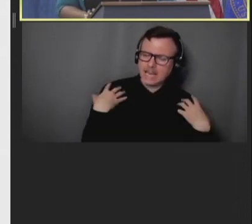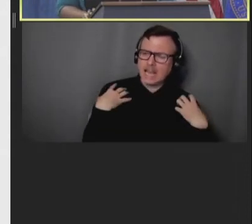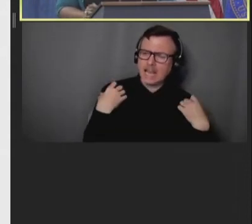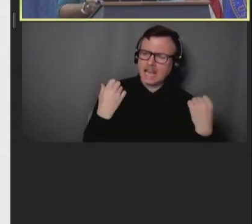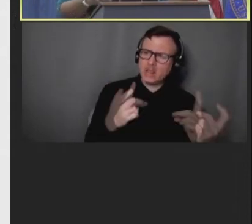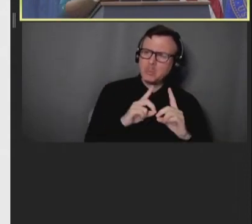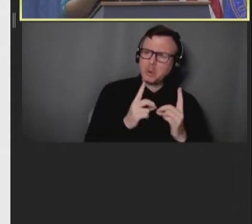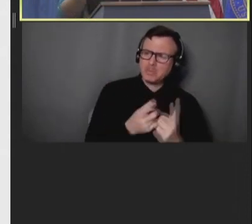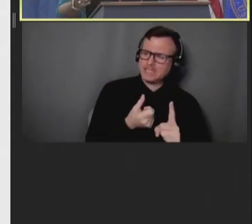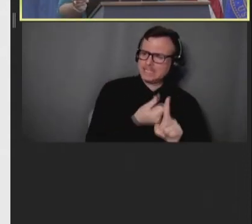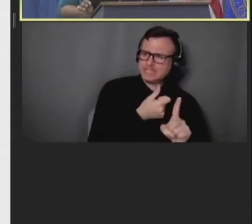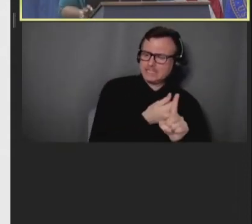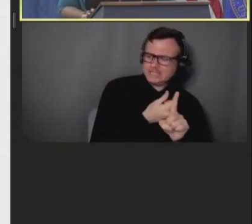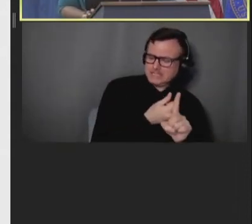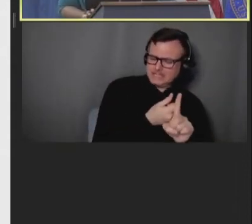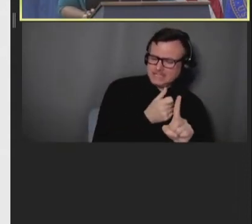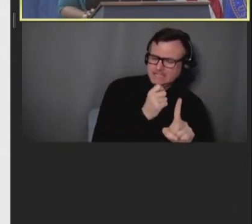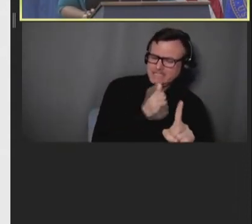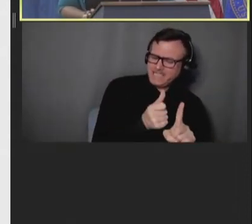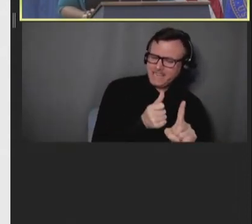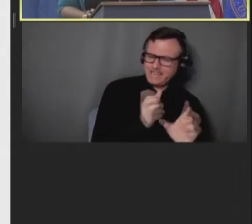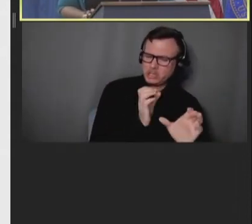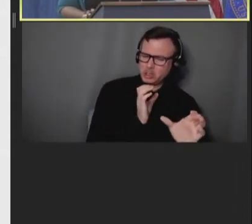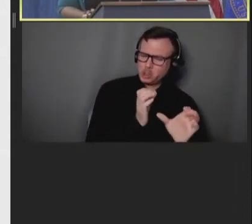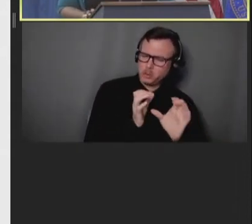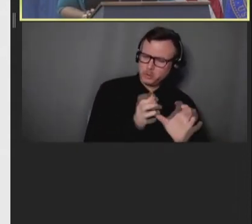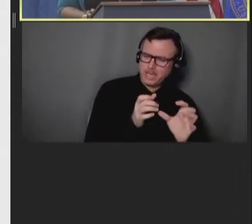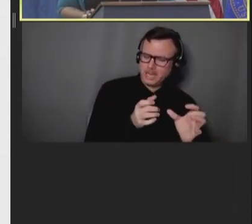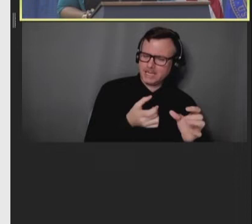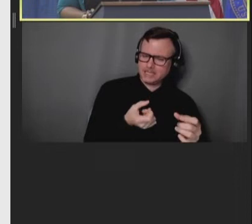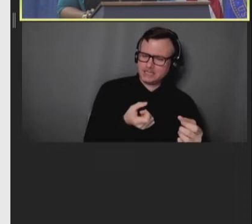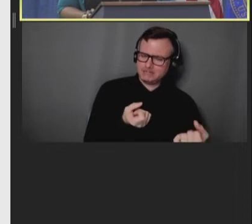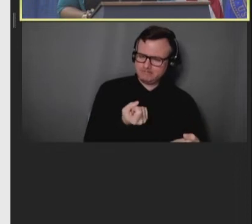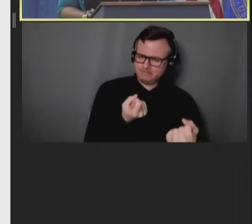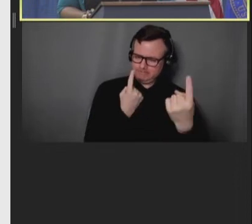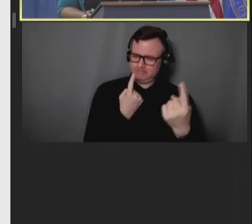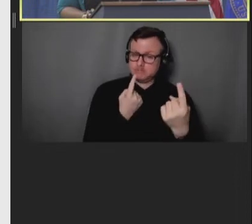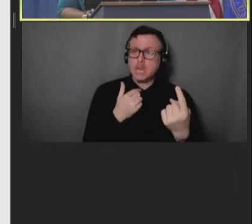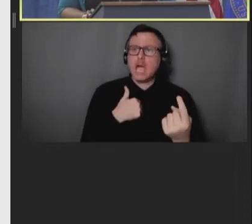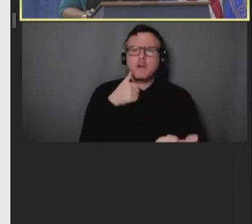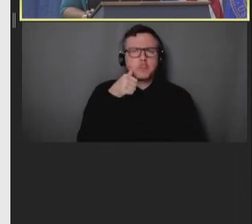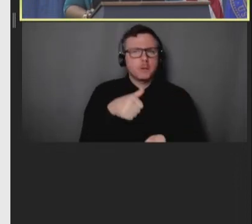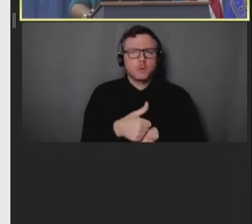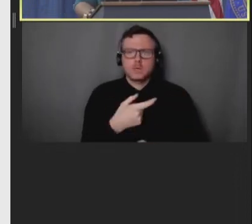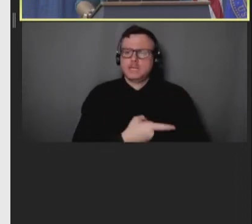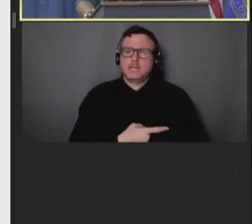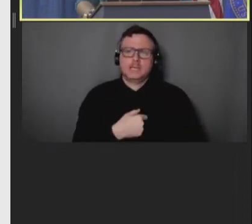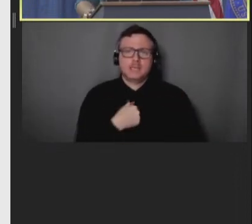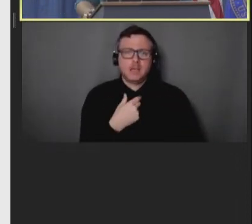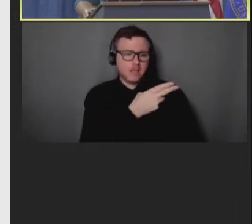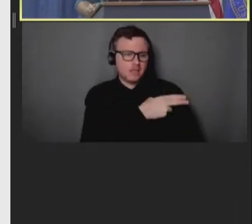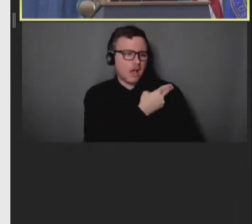did not talk, if you will. I can remember days where I'm like, the hospital bed count didn't